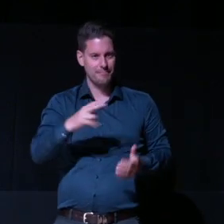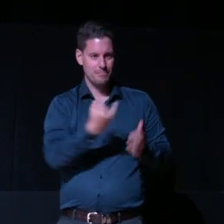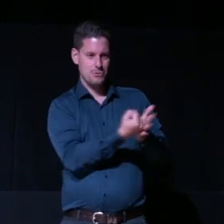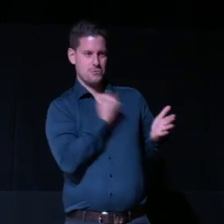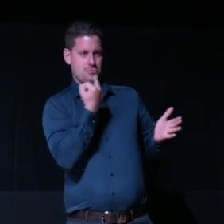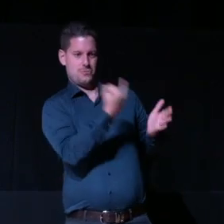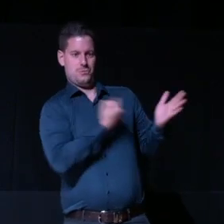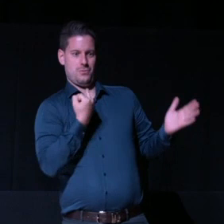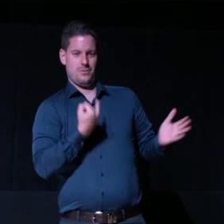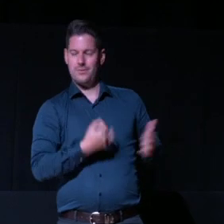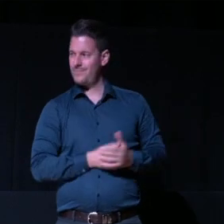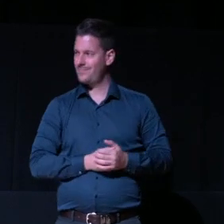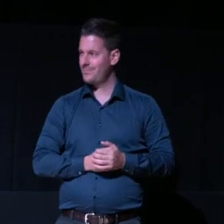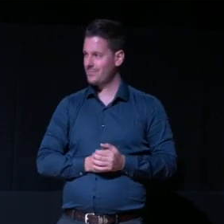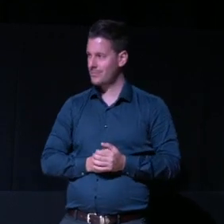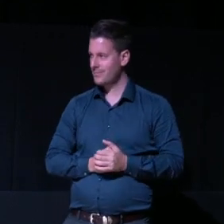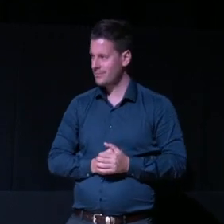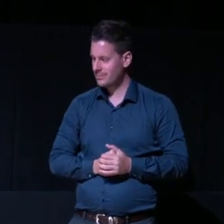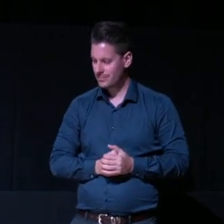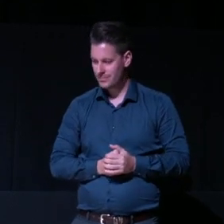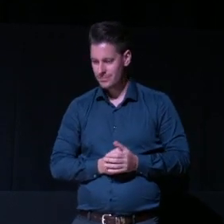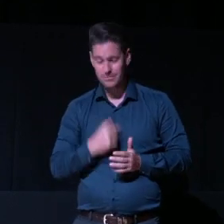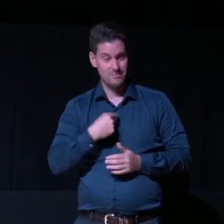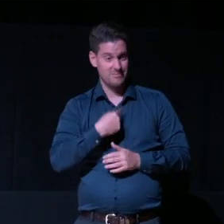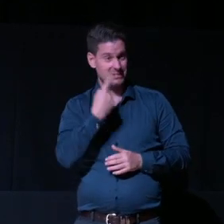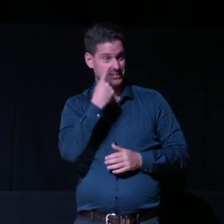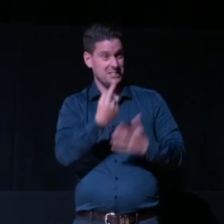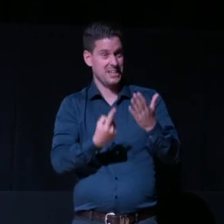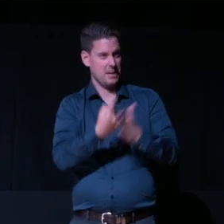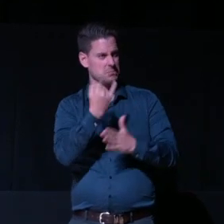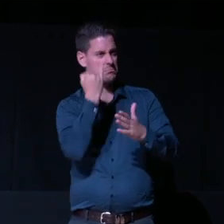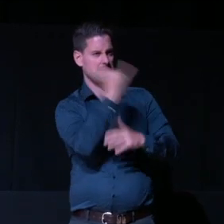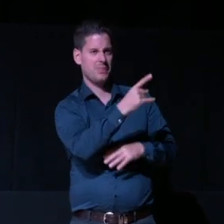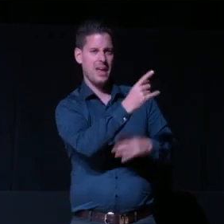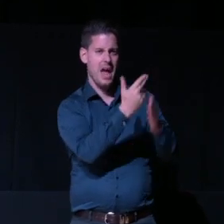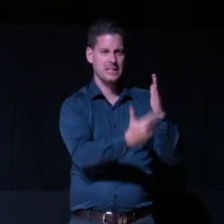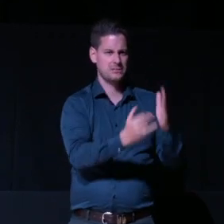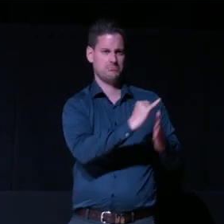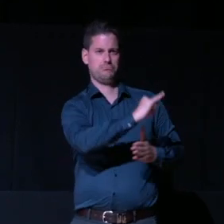And I can see I've often seen instances of that. It's a bit of a.